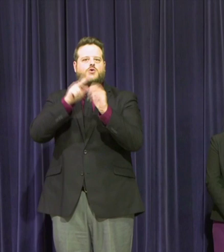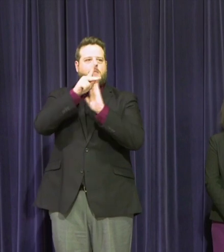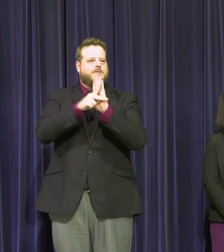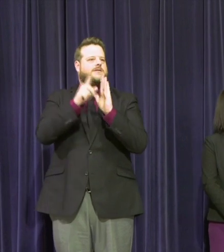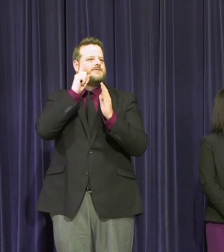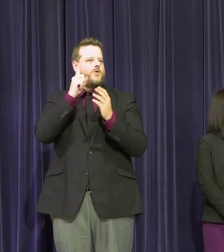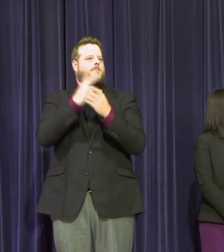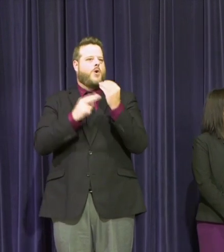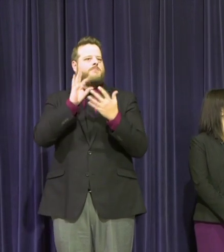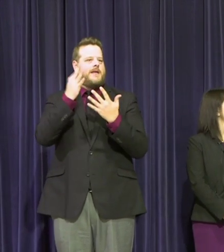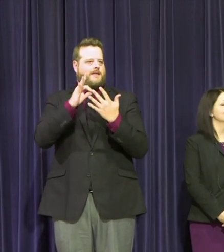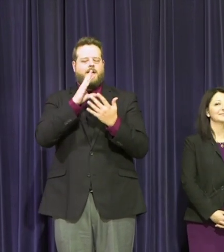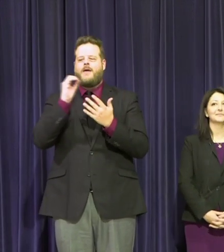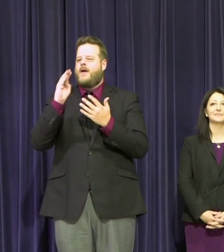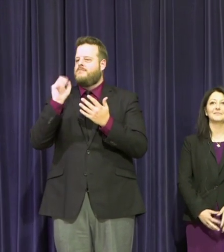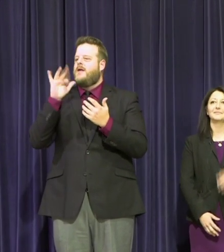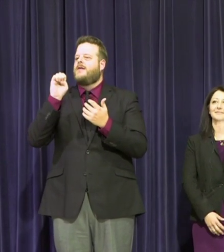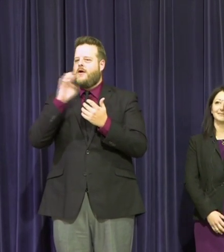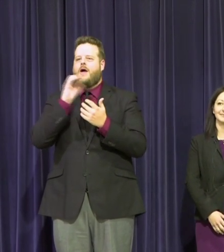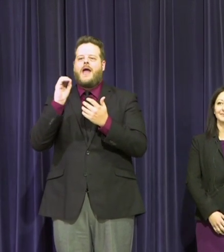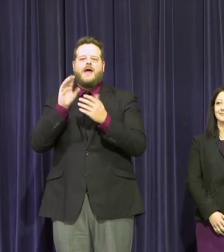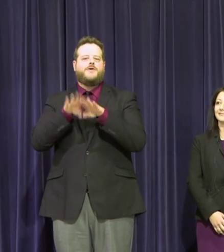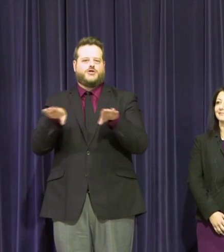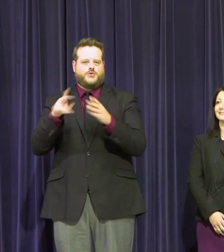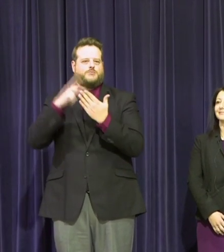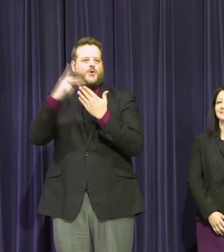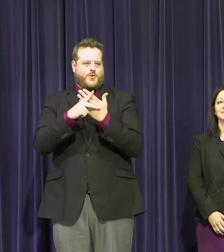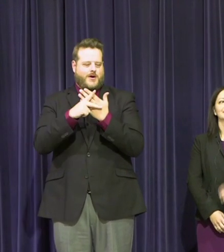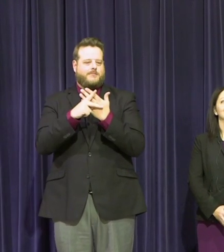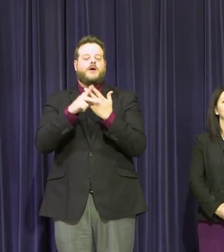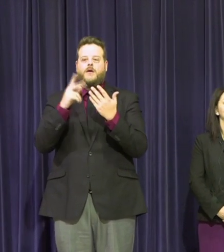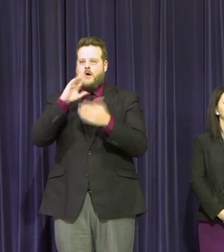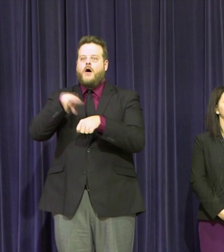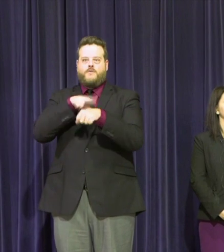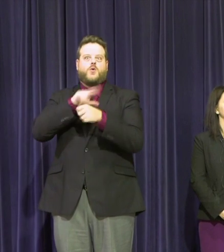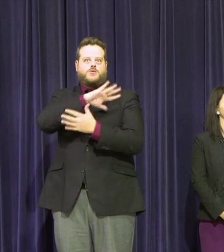Medicaid, Children's Health Insurance program; all of which are deeply engrained in all the